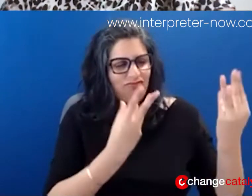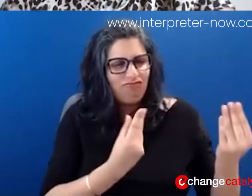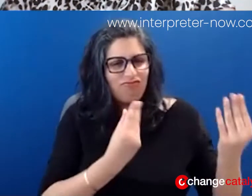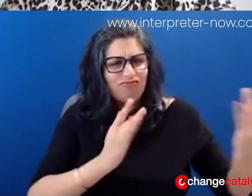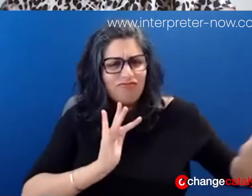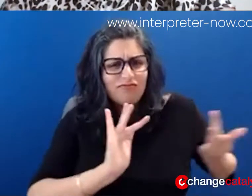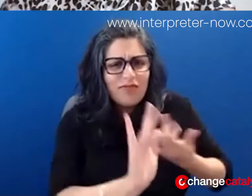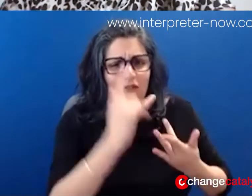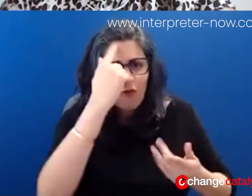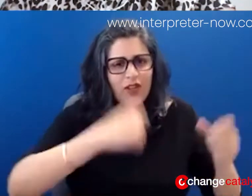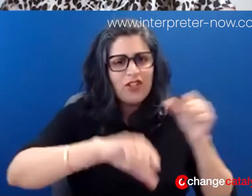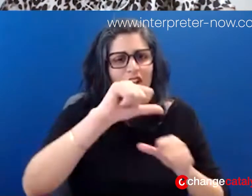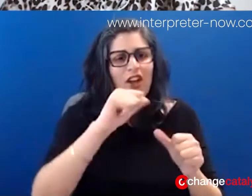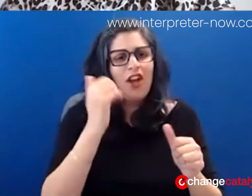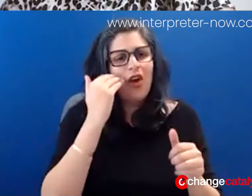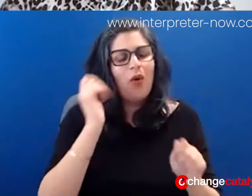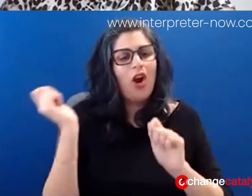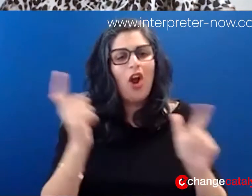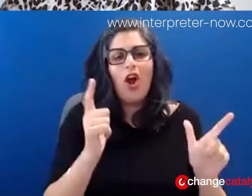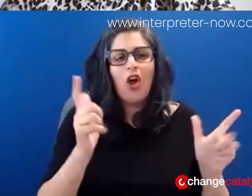in some way, we're all going through something.